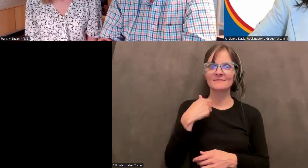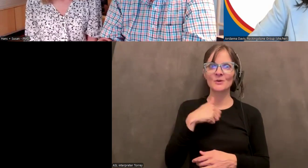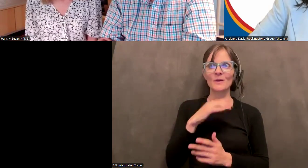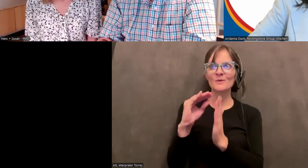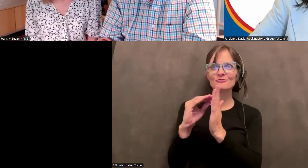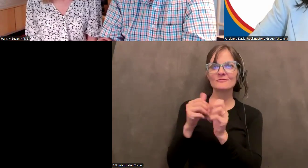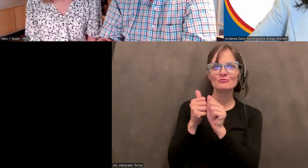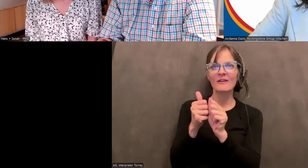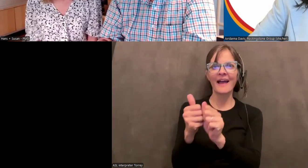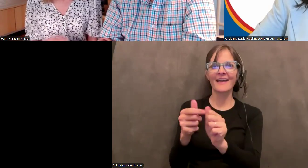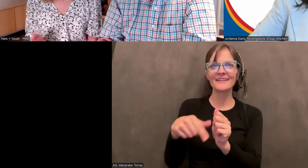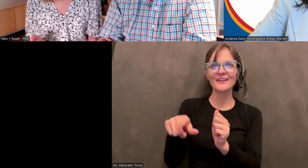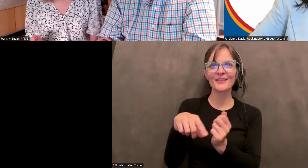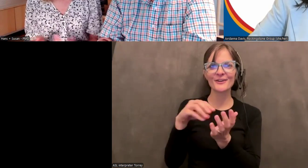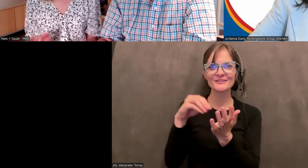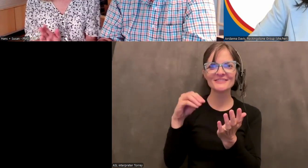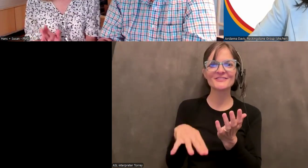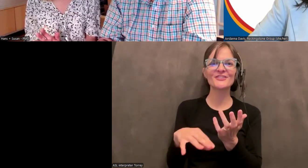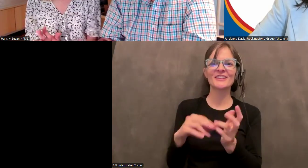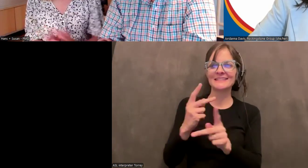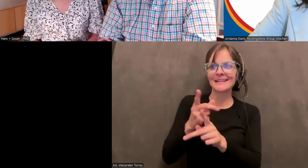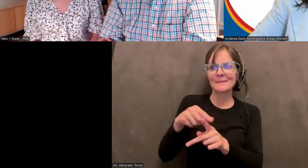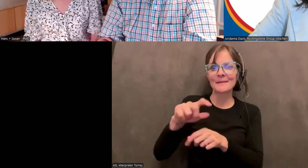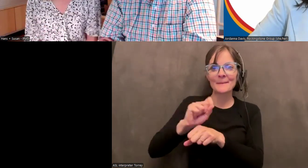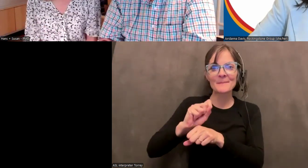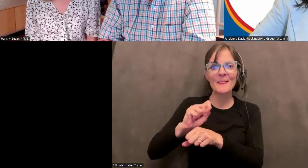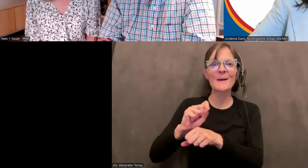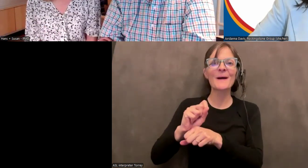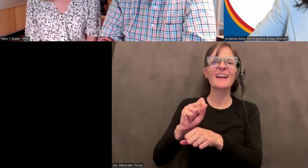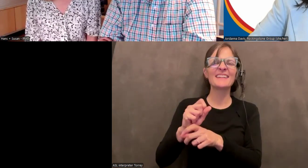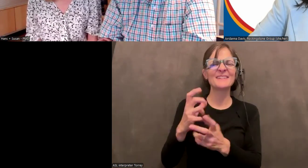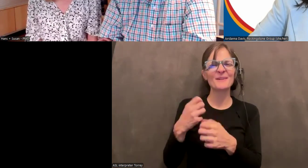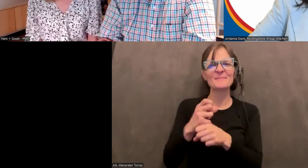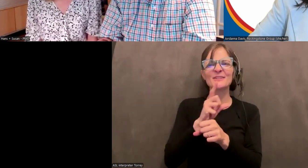And then the other area we mentioned earlier was also the Hmong version of the website